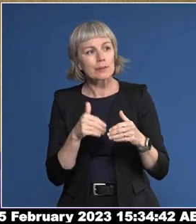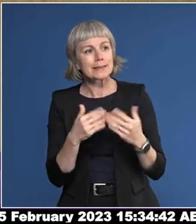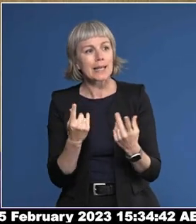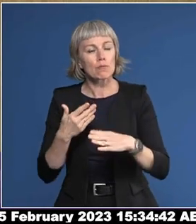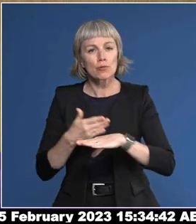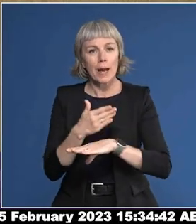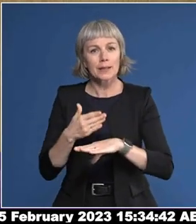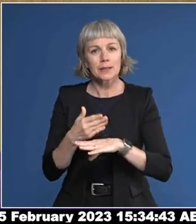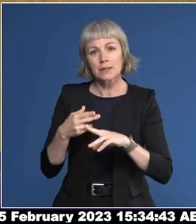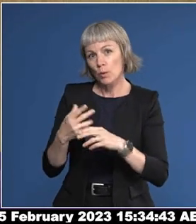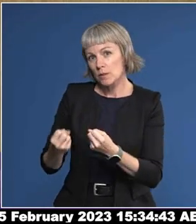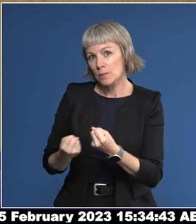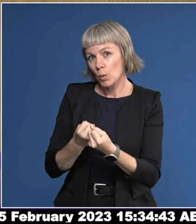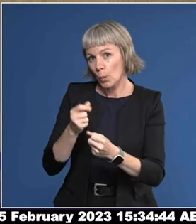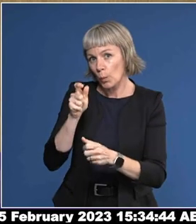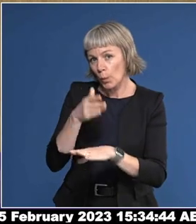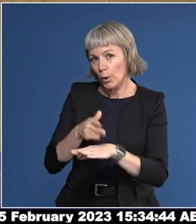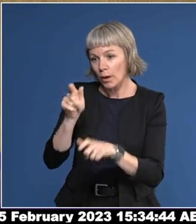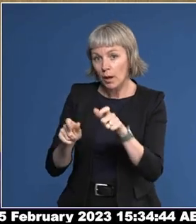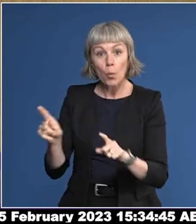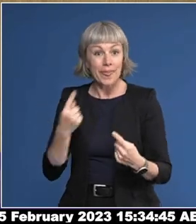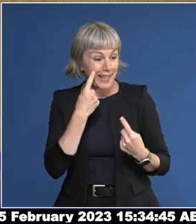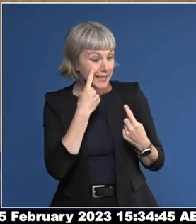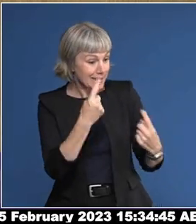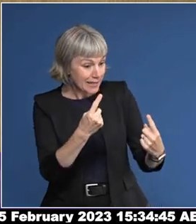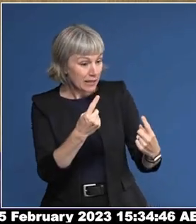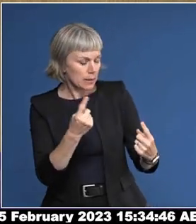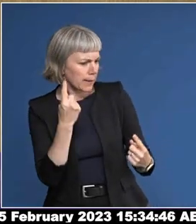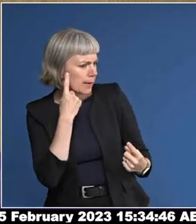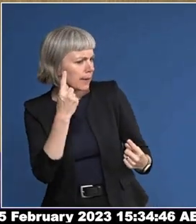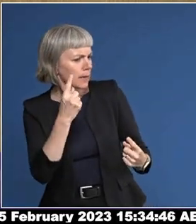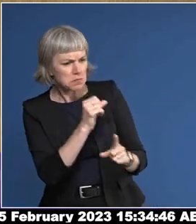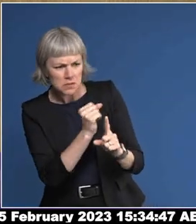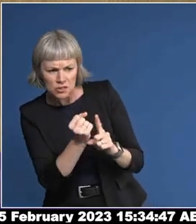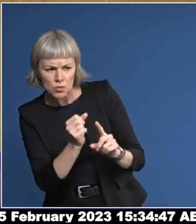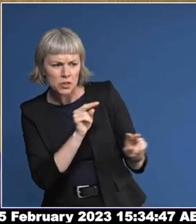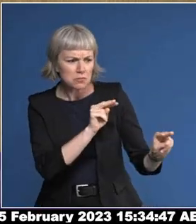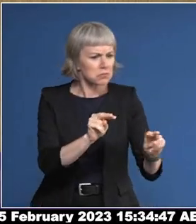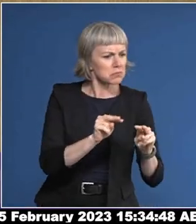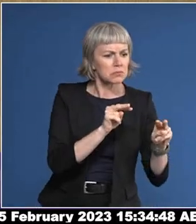workers, the things that they might see, the things that they might hear, the situations that they might need to run through.